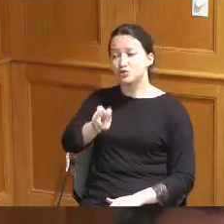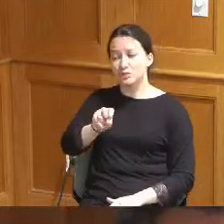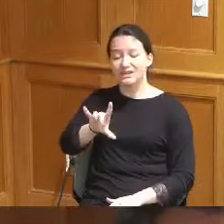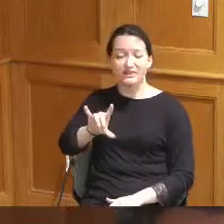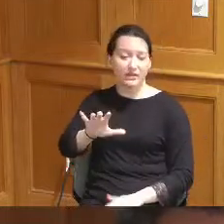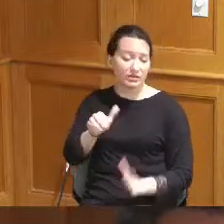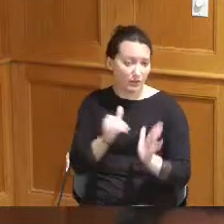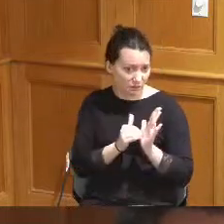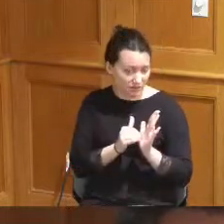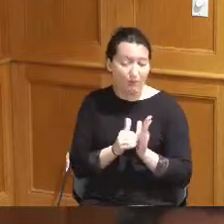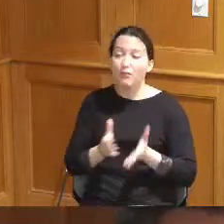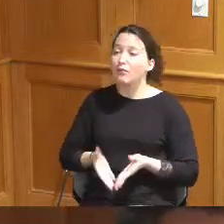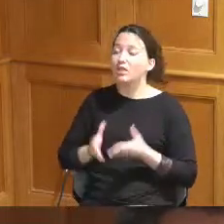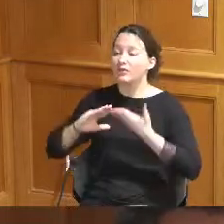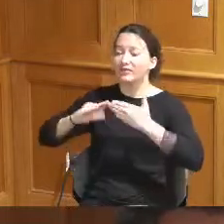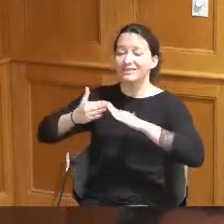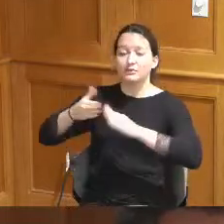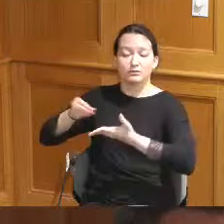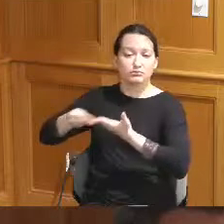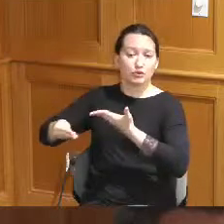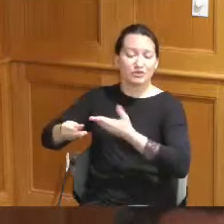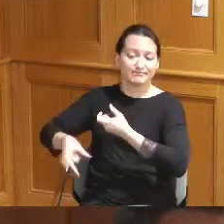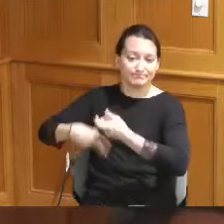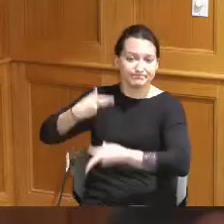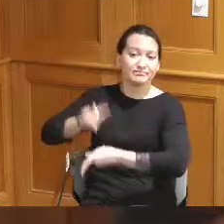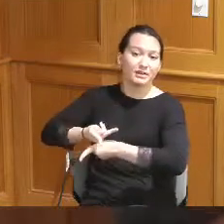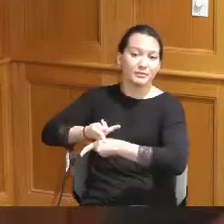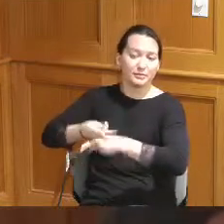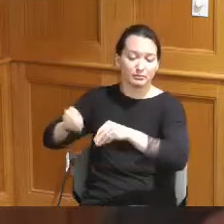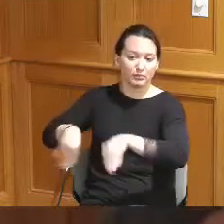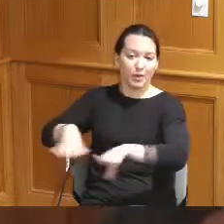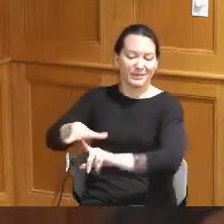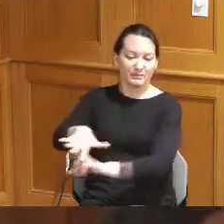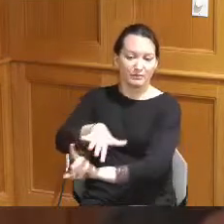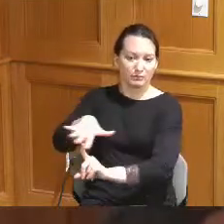this will allow the village to purchase a key piece of property within and near their